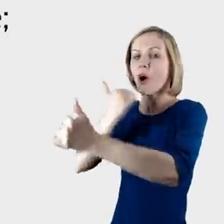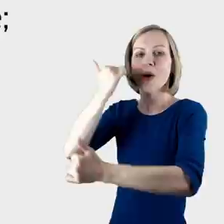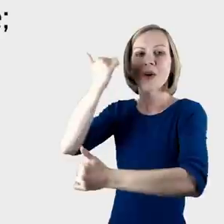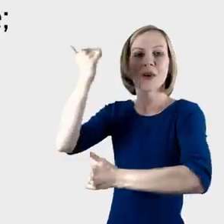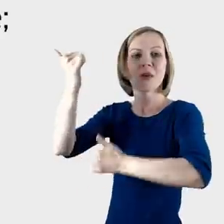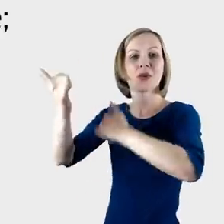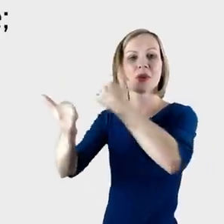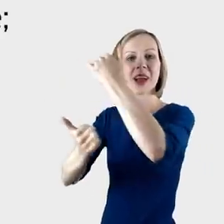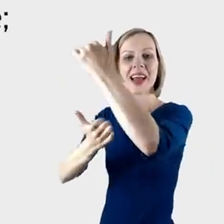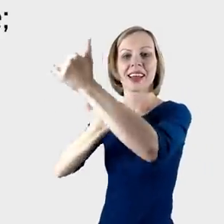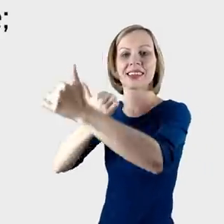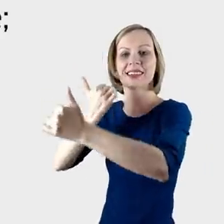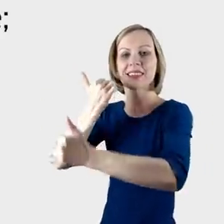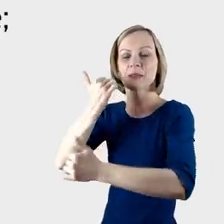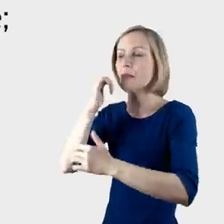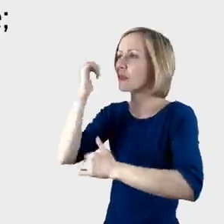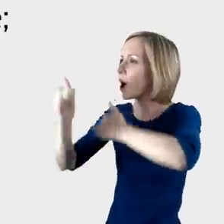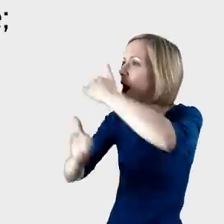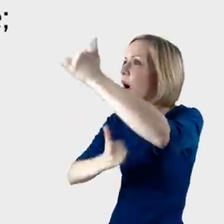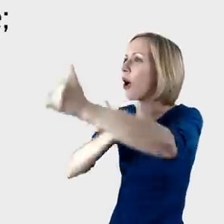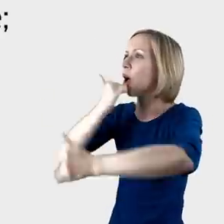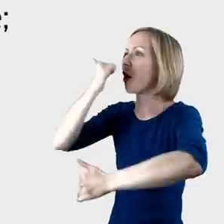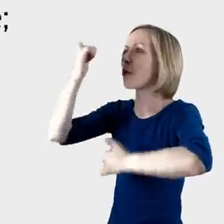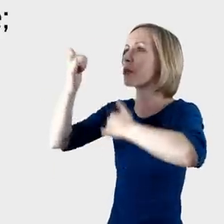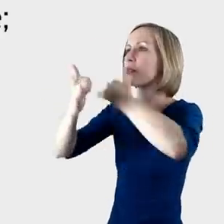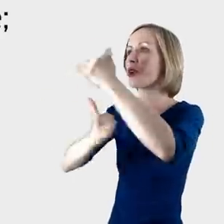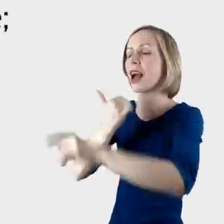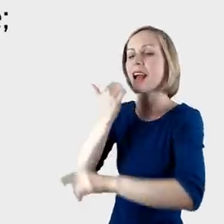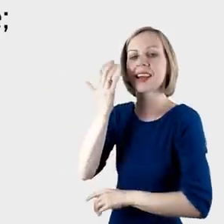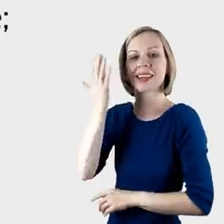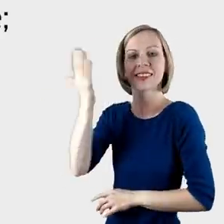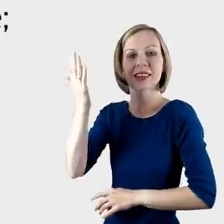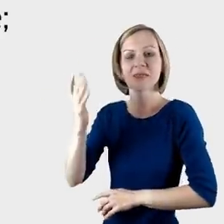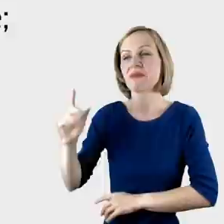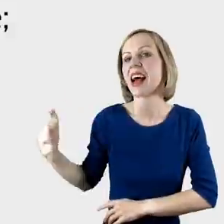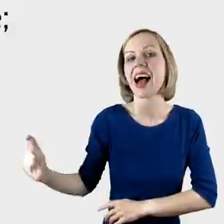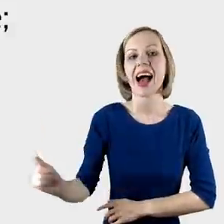O praise him, O praise him